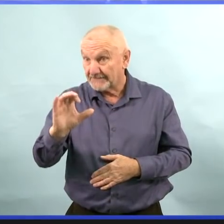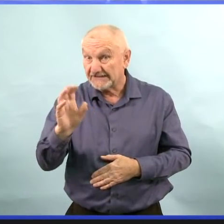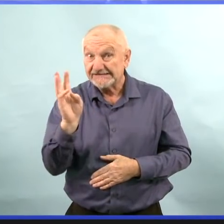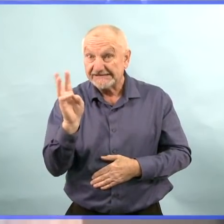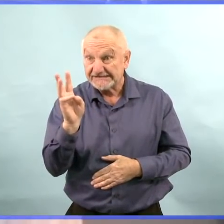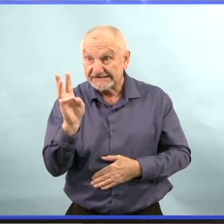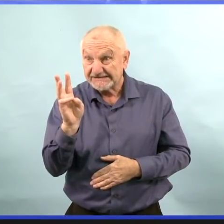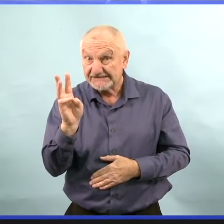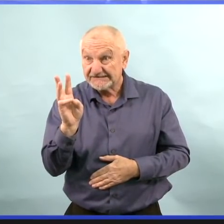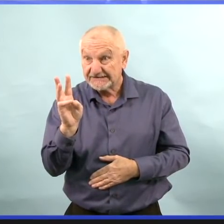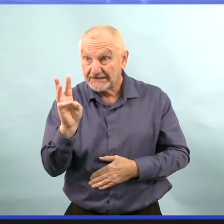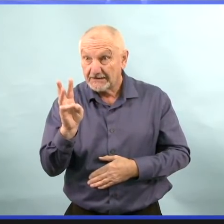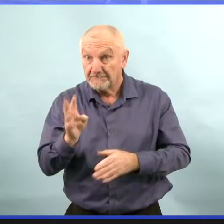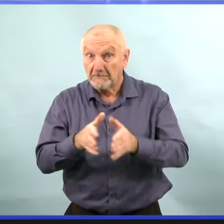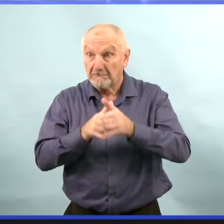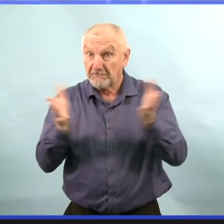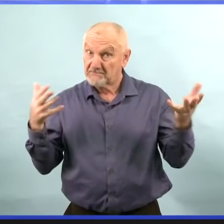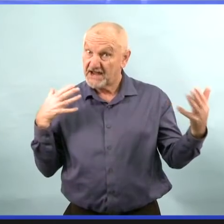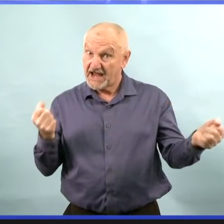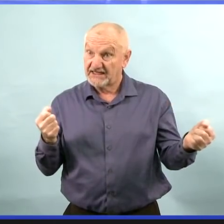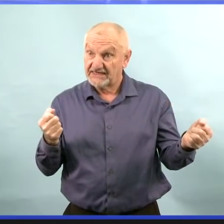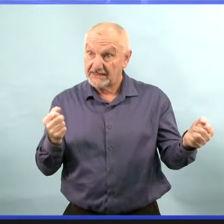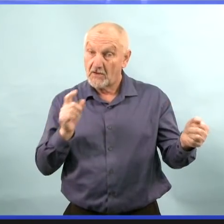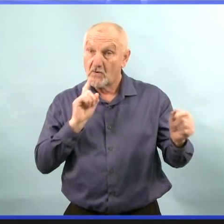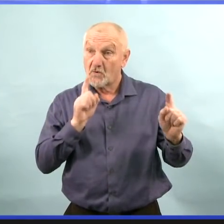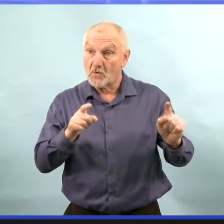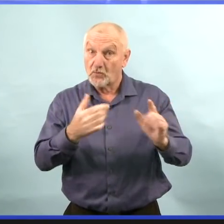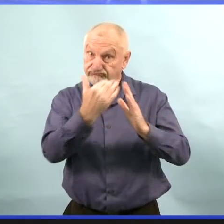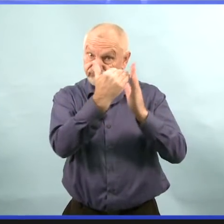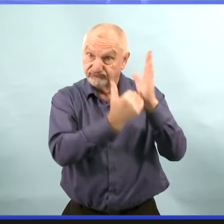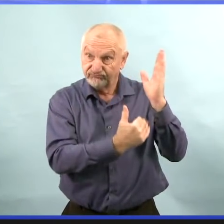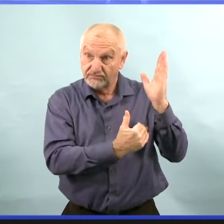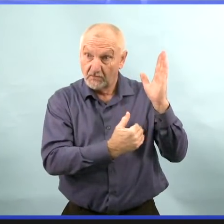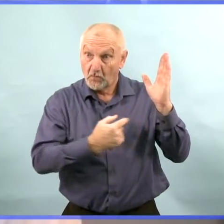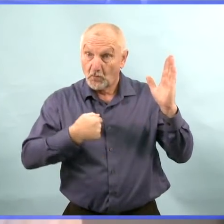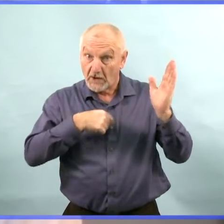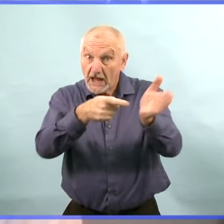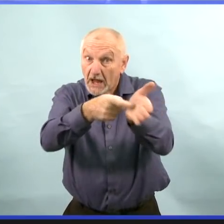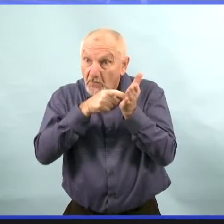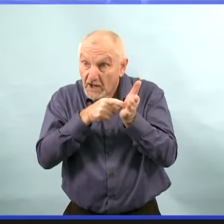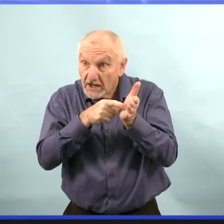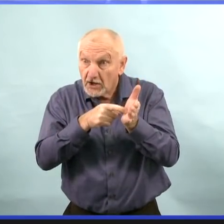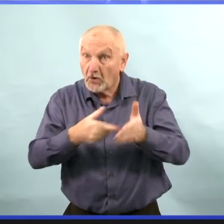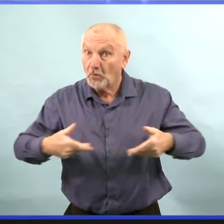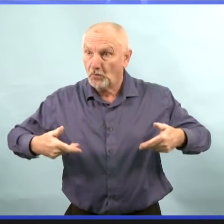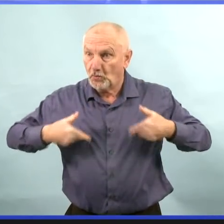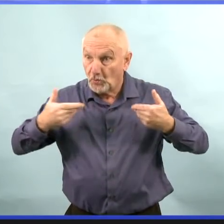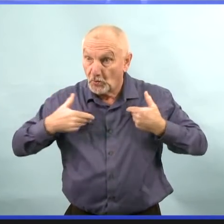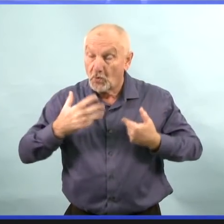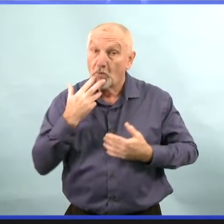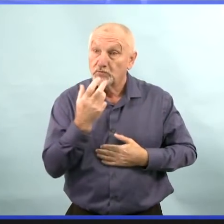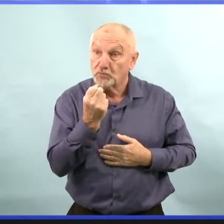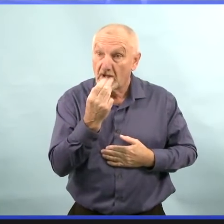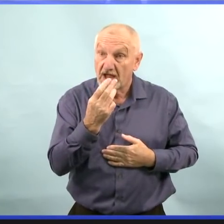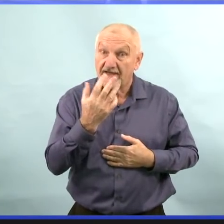public health orders will require youth age 12 to 17 years attending indoor sports and recreation